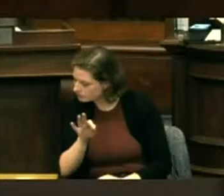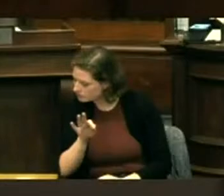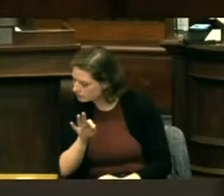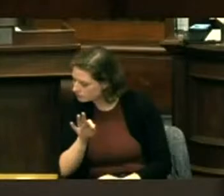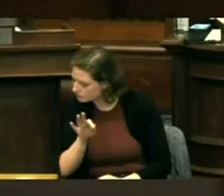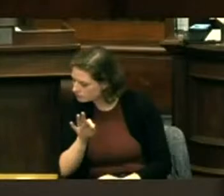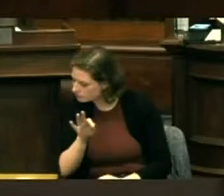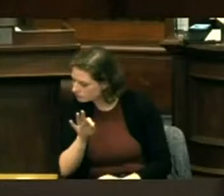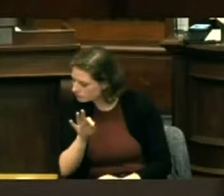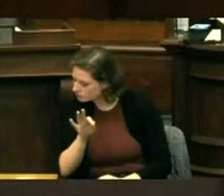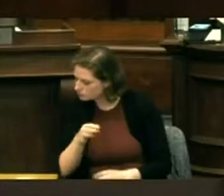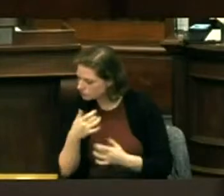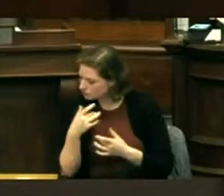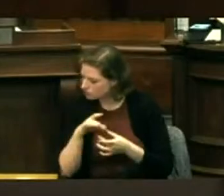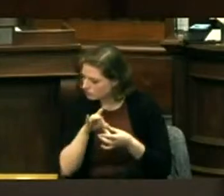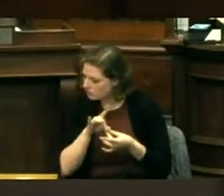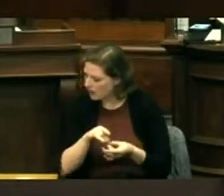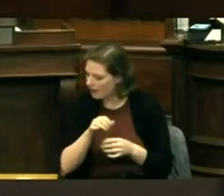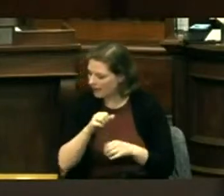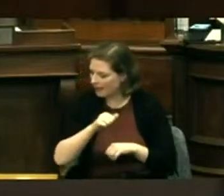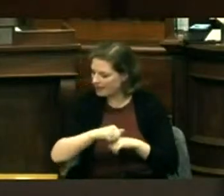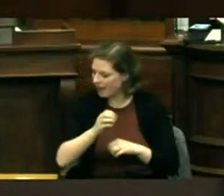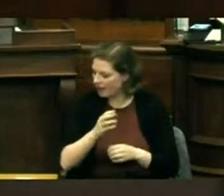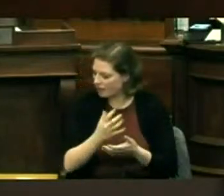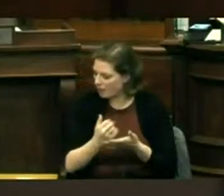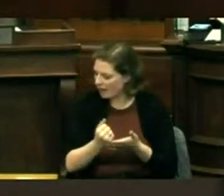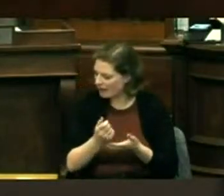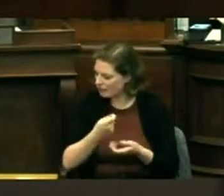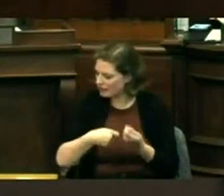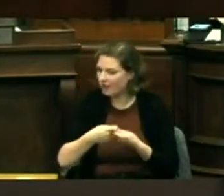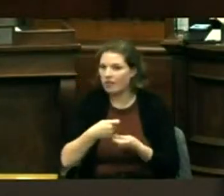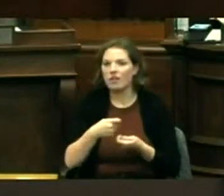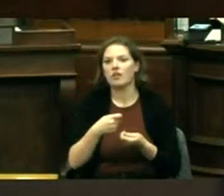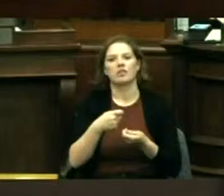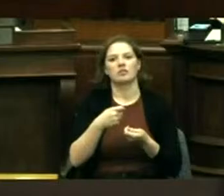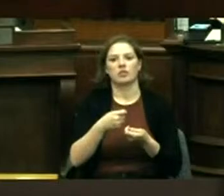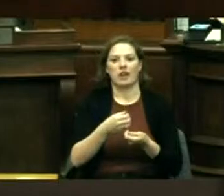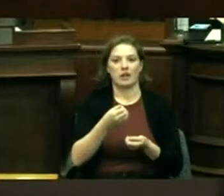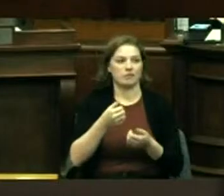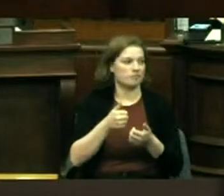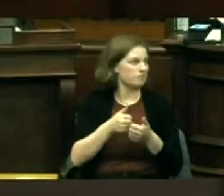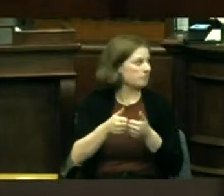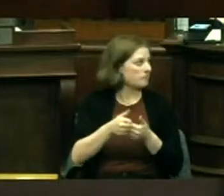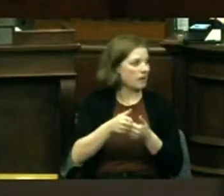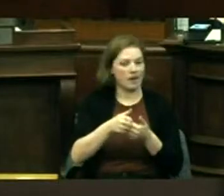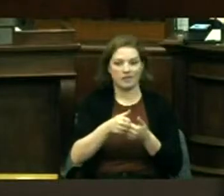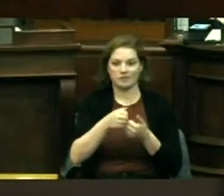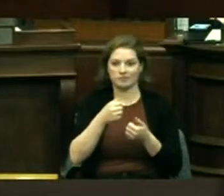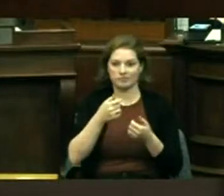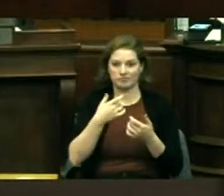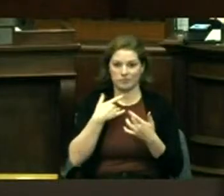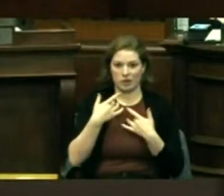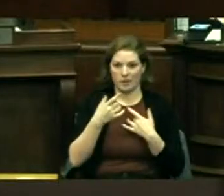Monroe County for commercial solid waste recycling and street sweeping services. Any